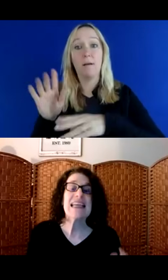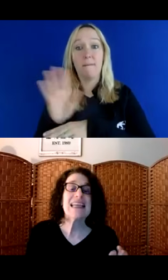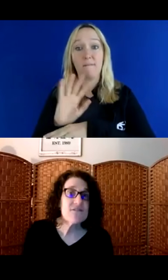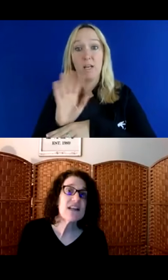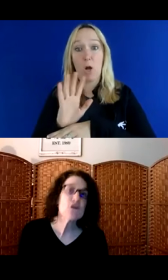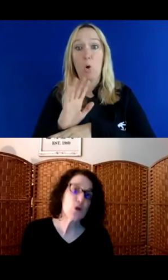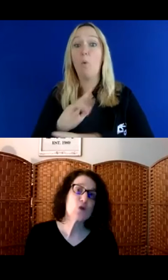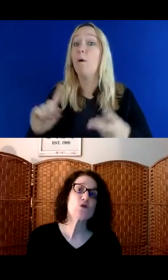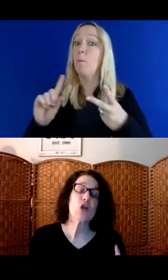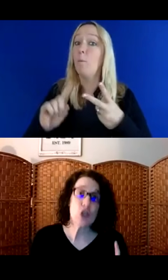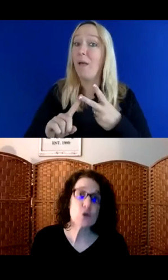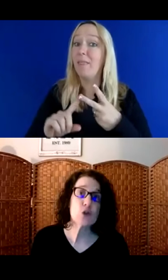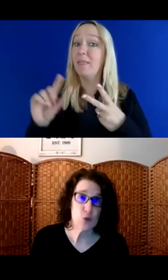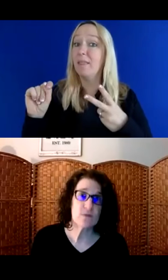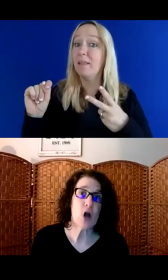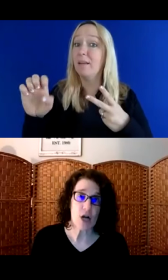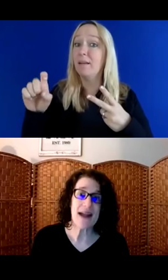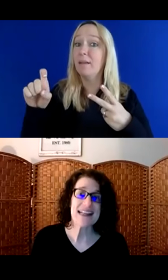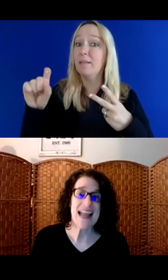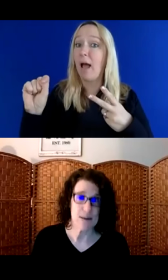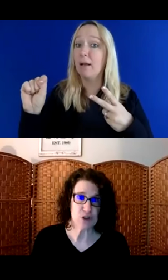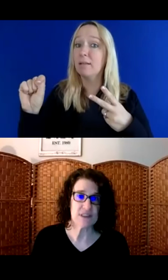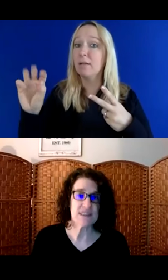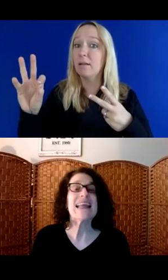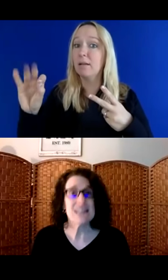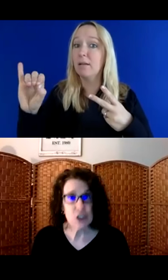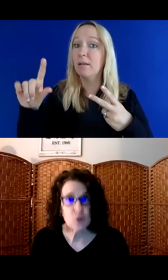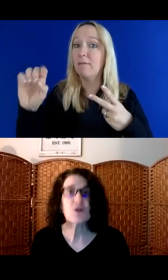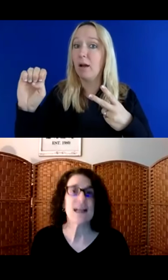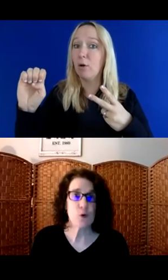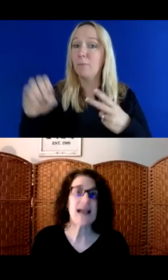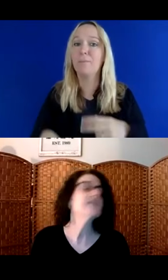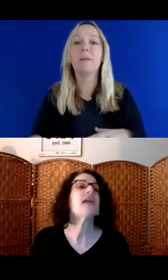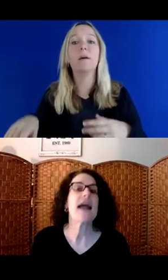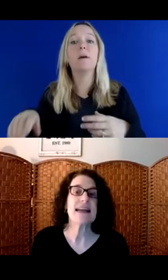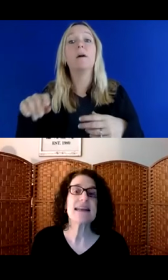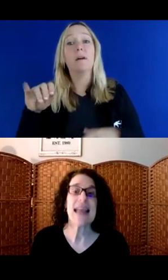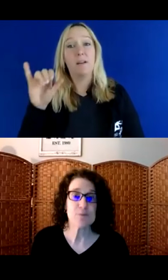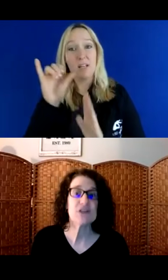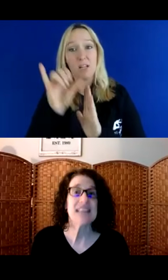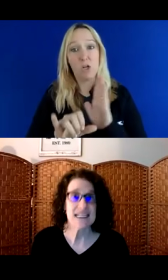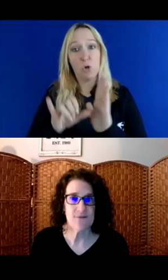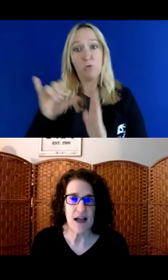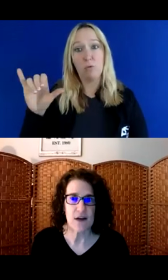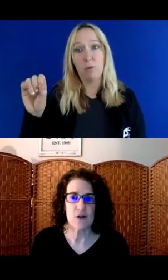Even if you use YouTube's automatic captions, it usually creates a caption text file.